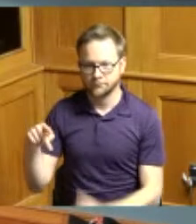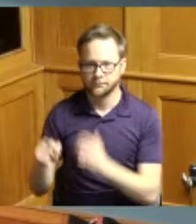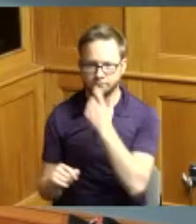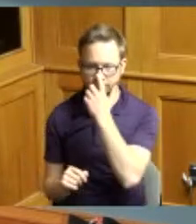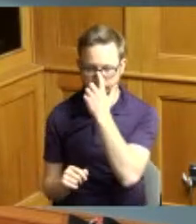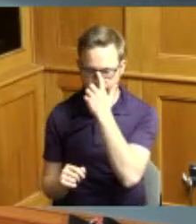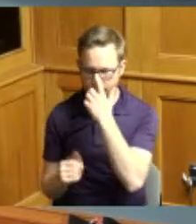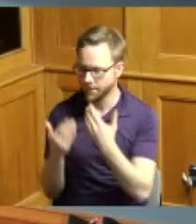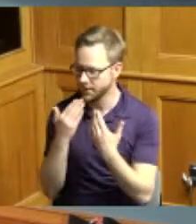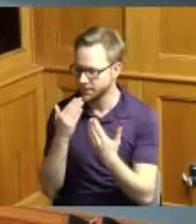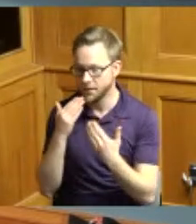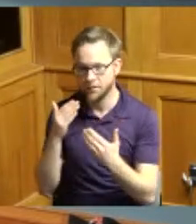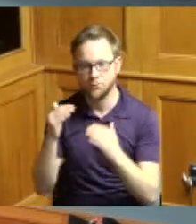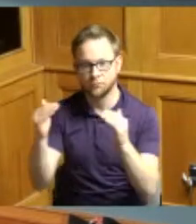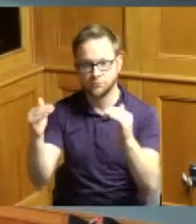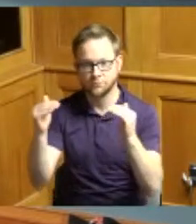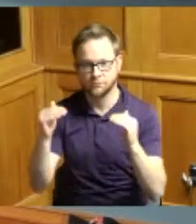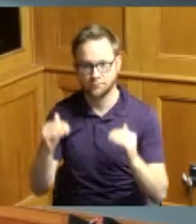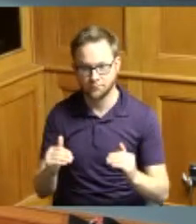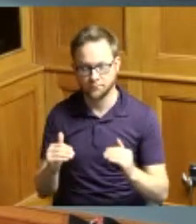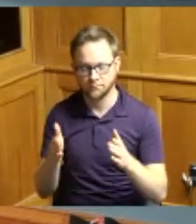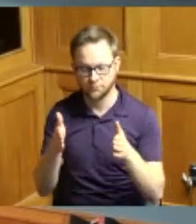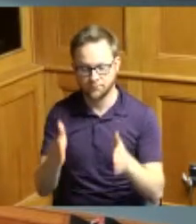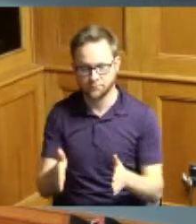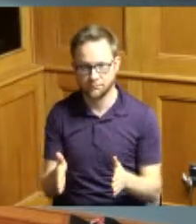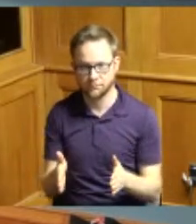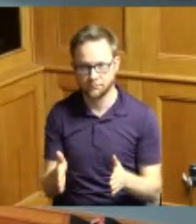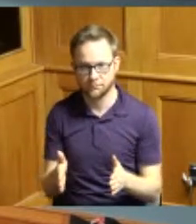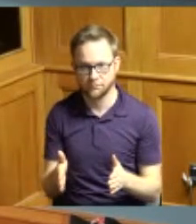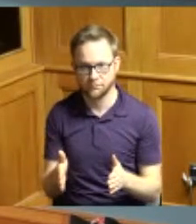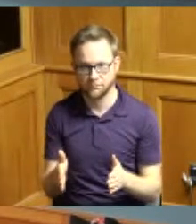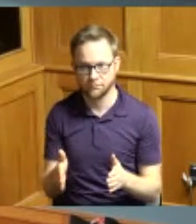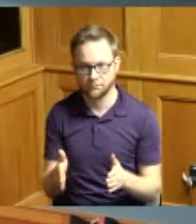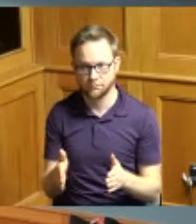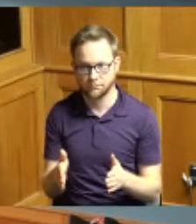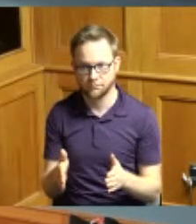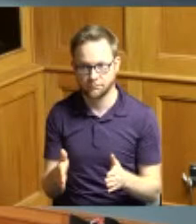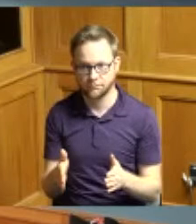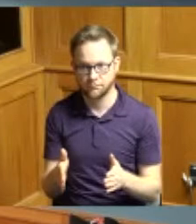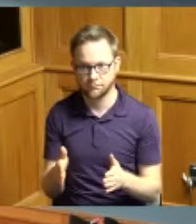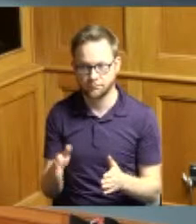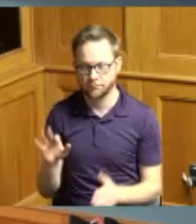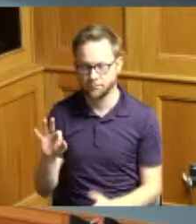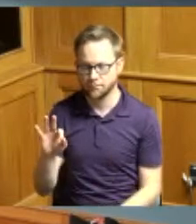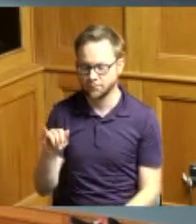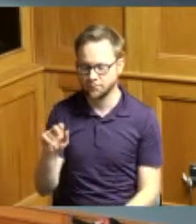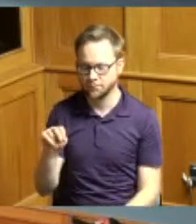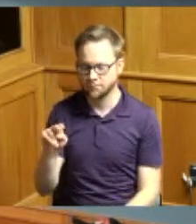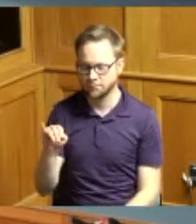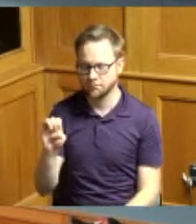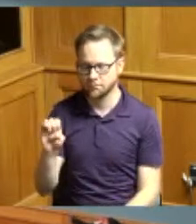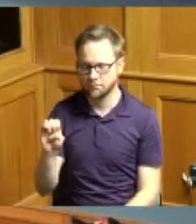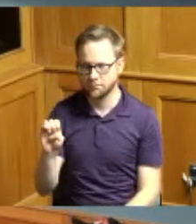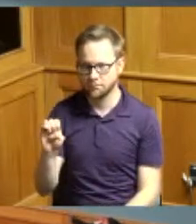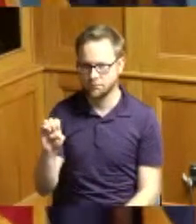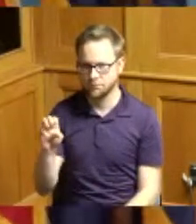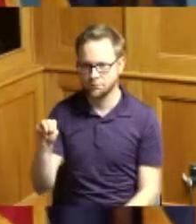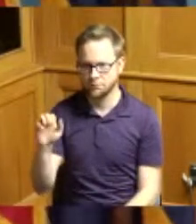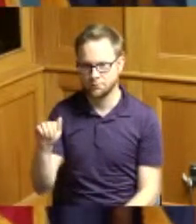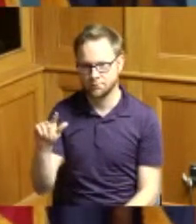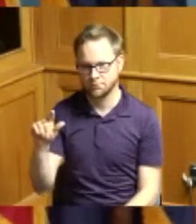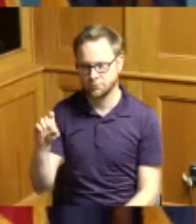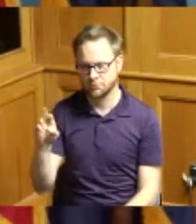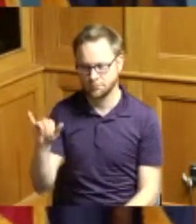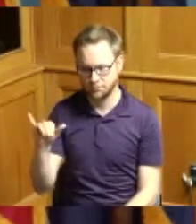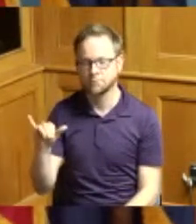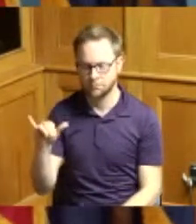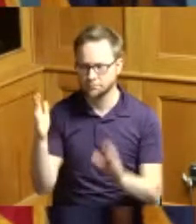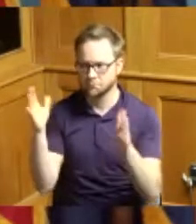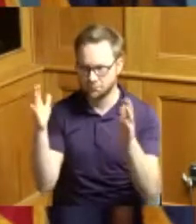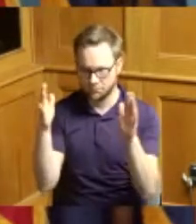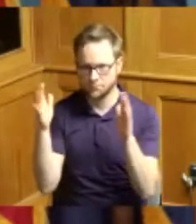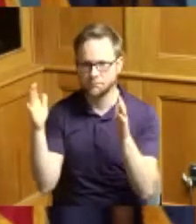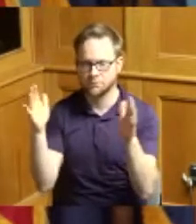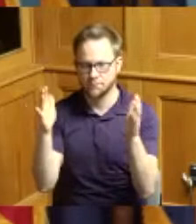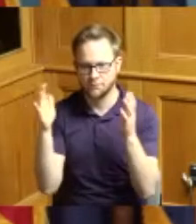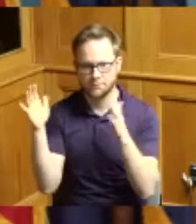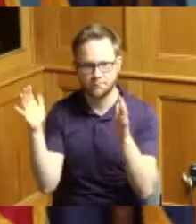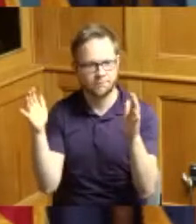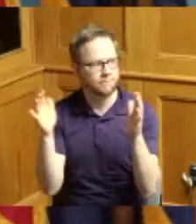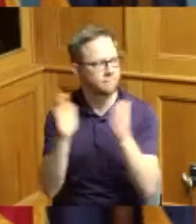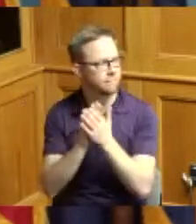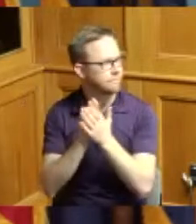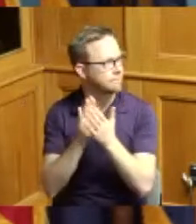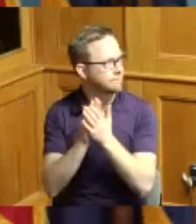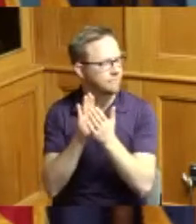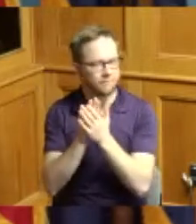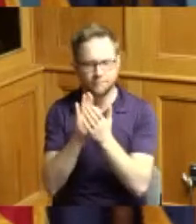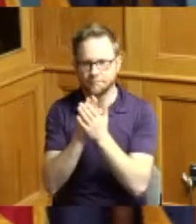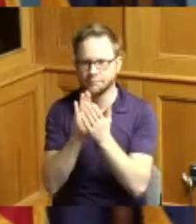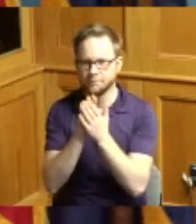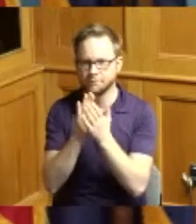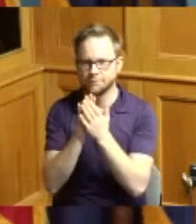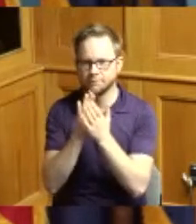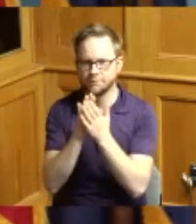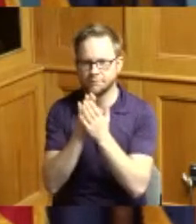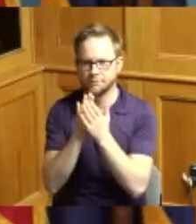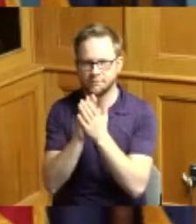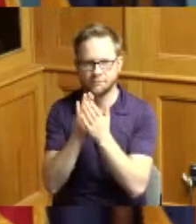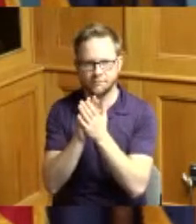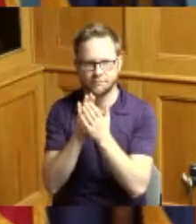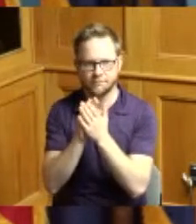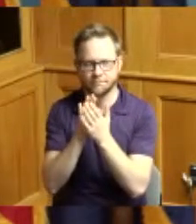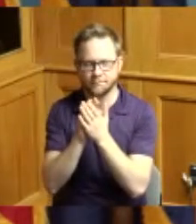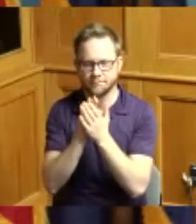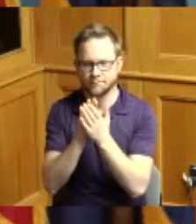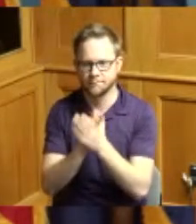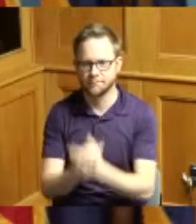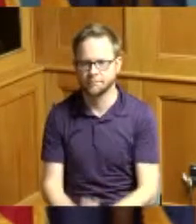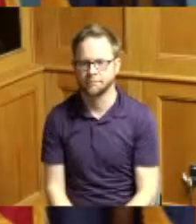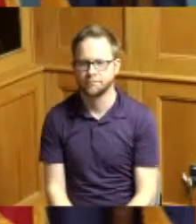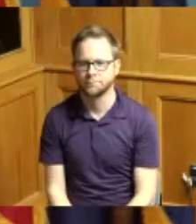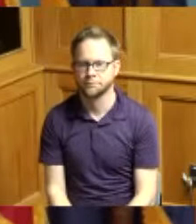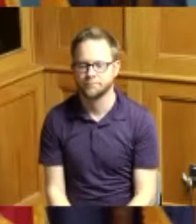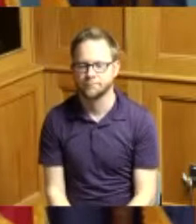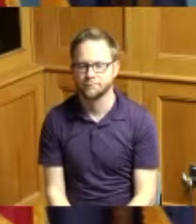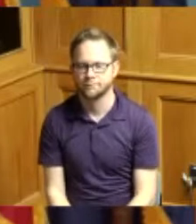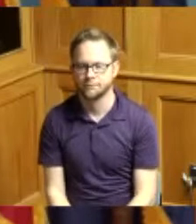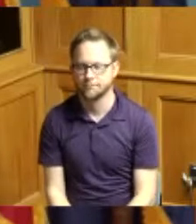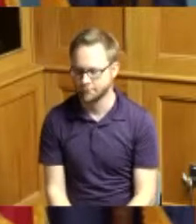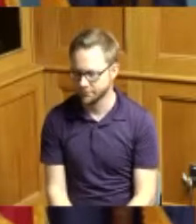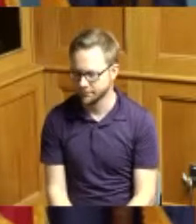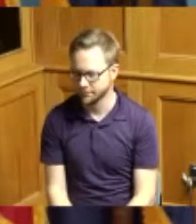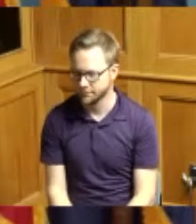thank you our next honoree is Fannie Mallory where